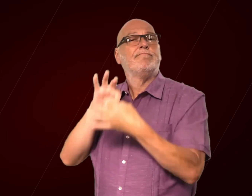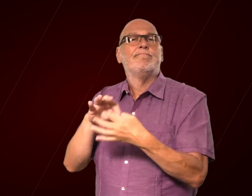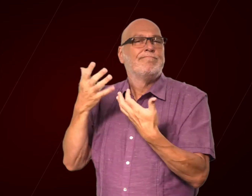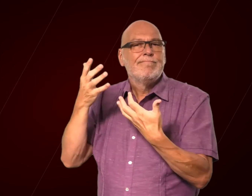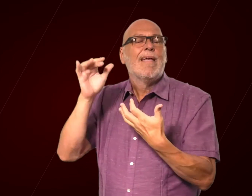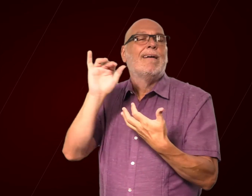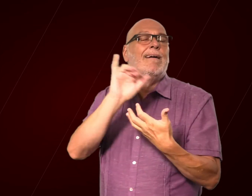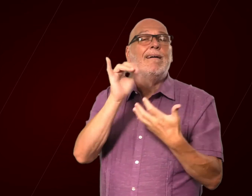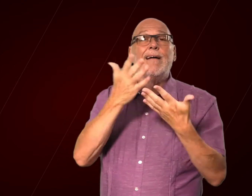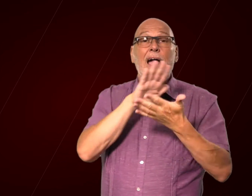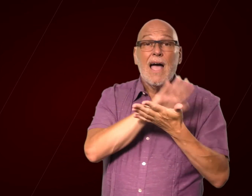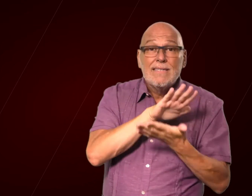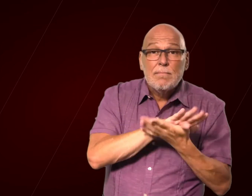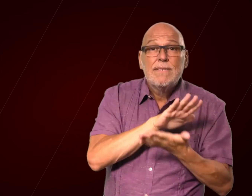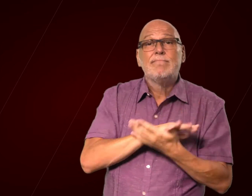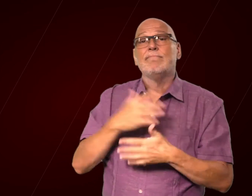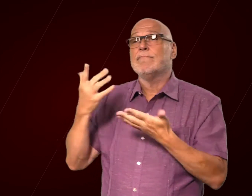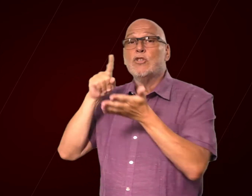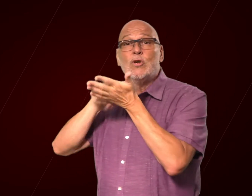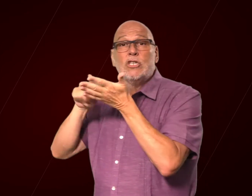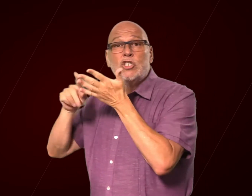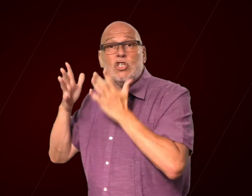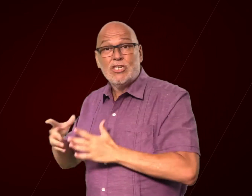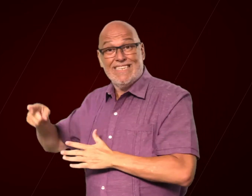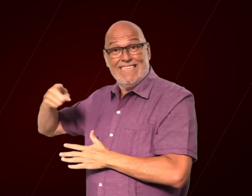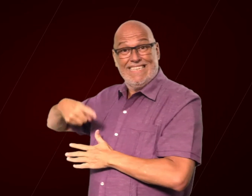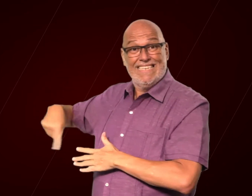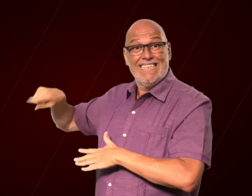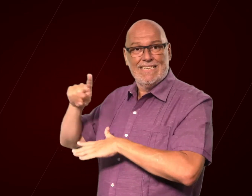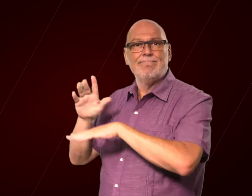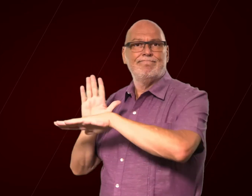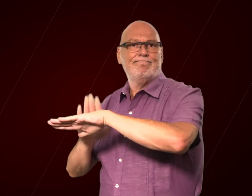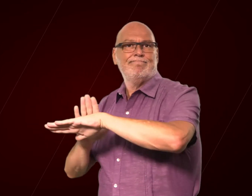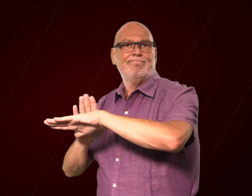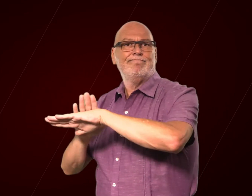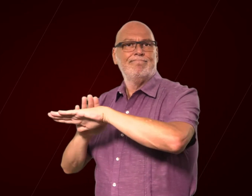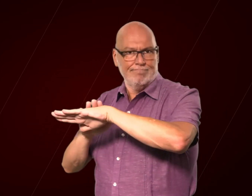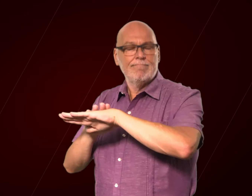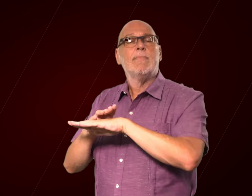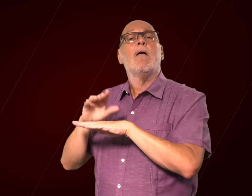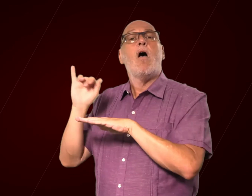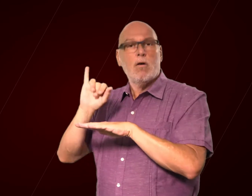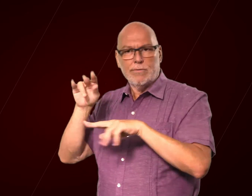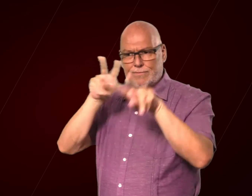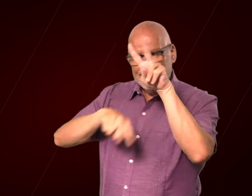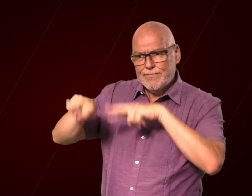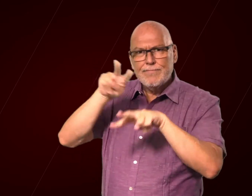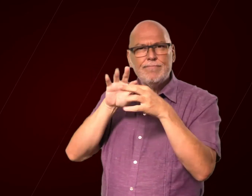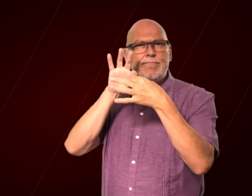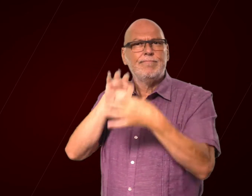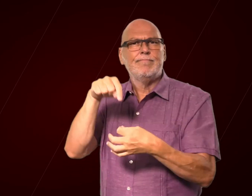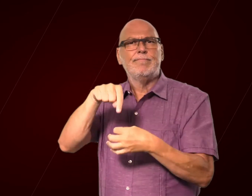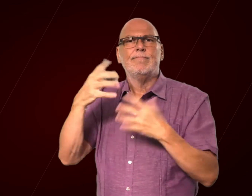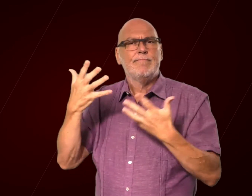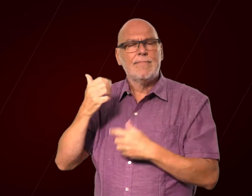such as academics and researchers, are ongoing and will directly inform